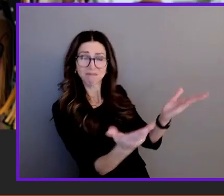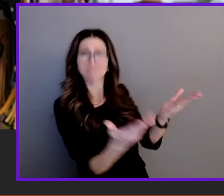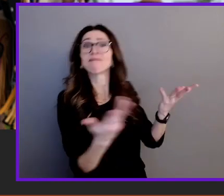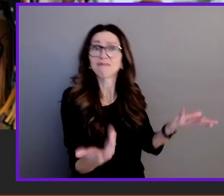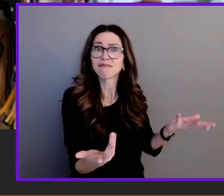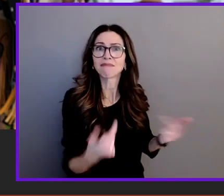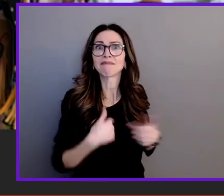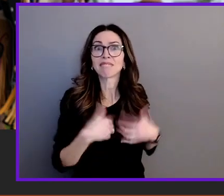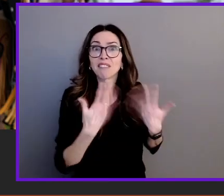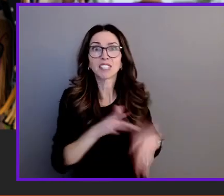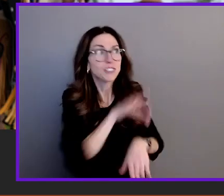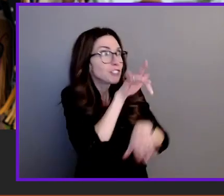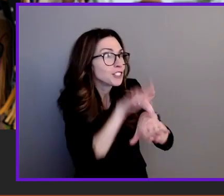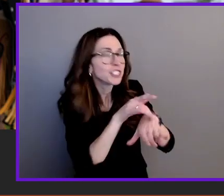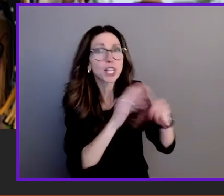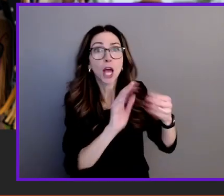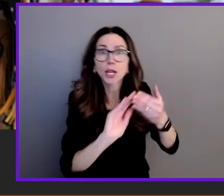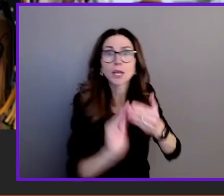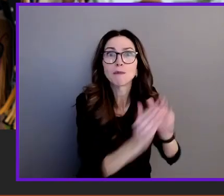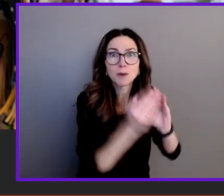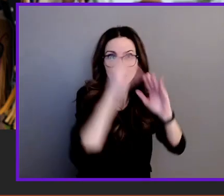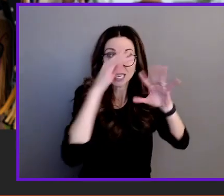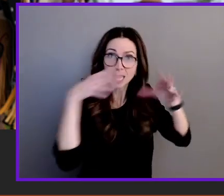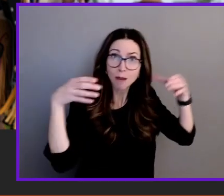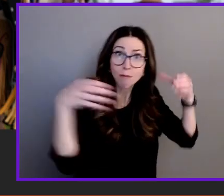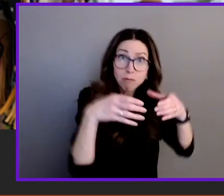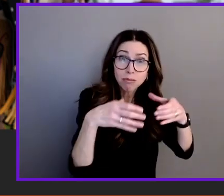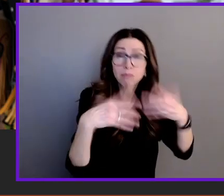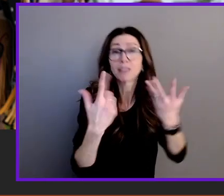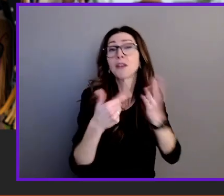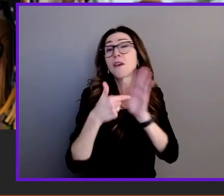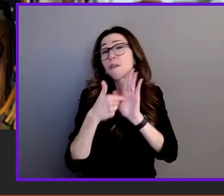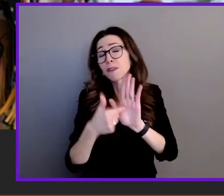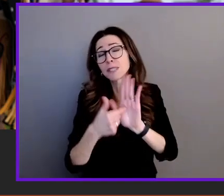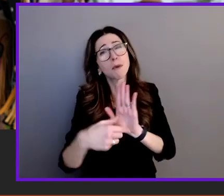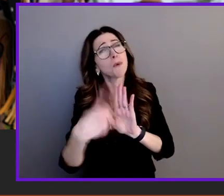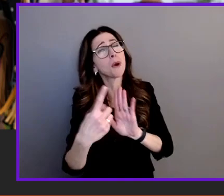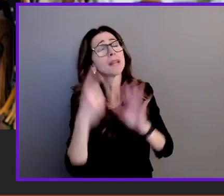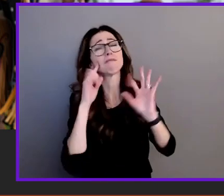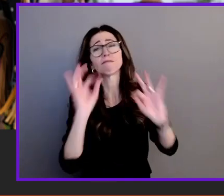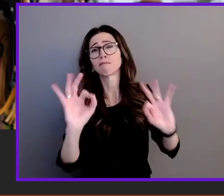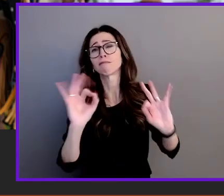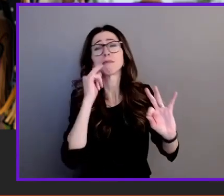like those on the shores of the Arctic Ocean in Tuktoyaktuk. We visited innovative projects,